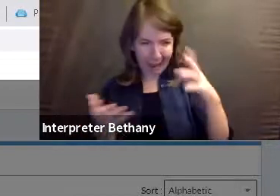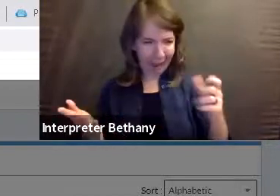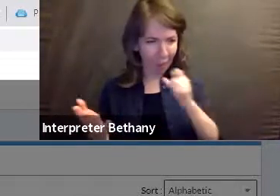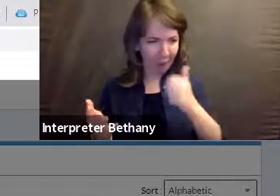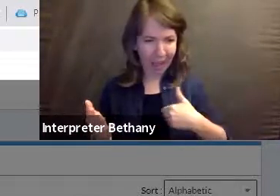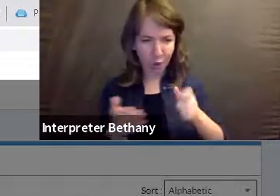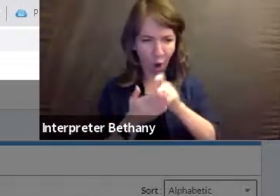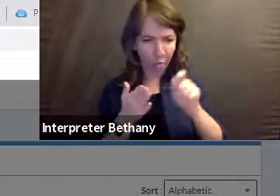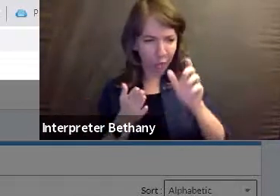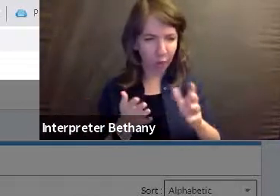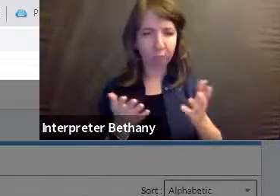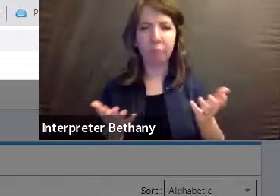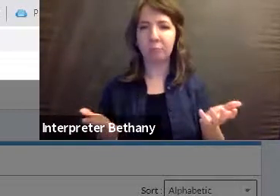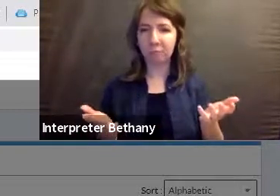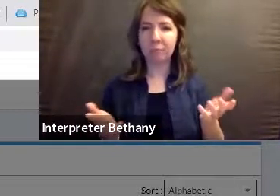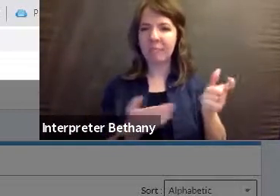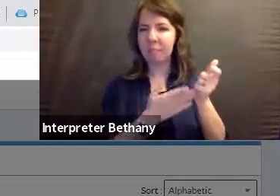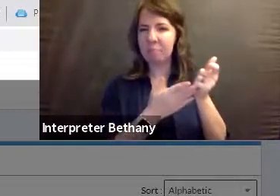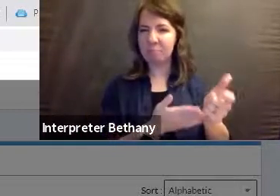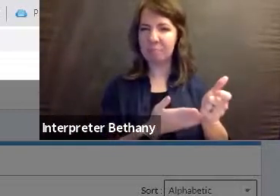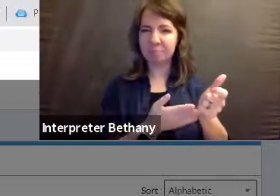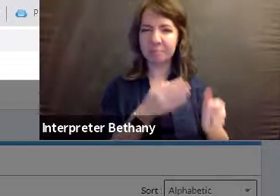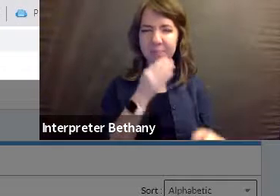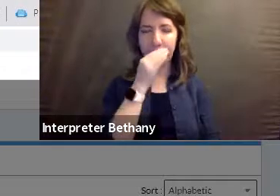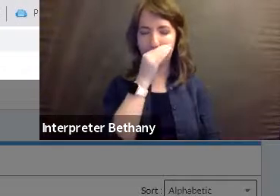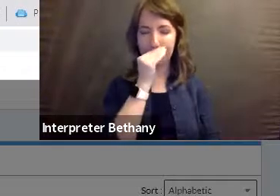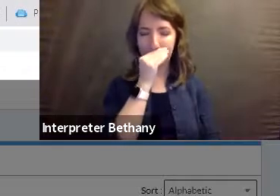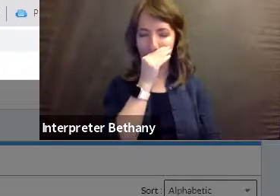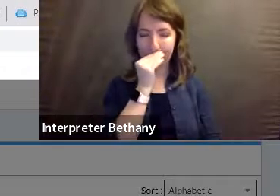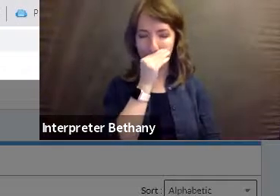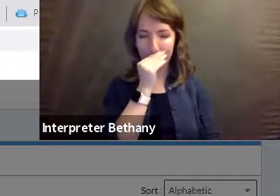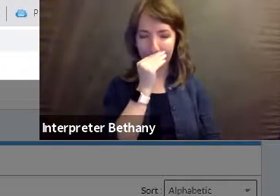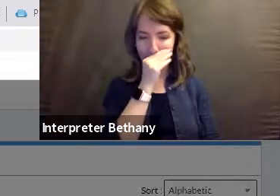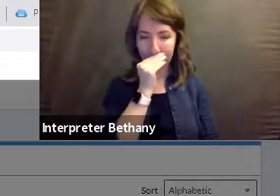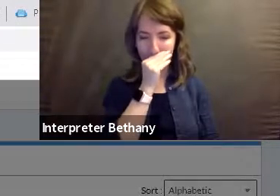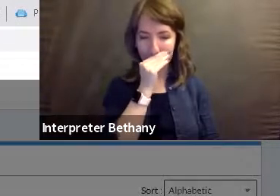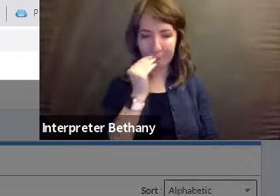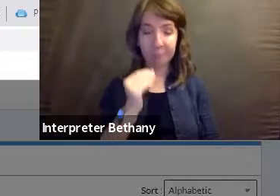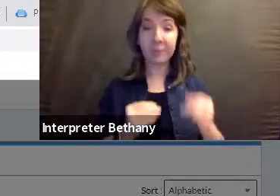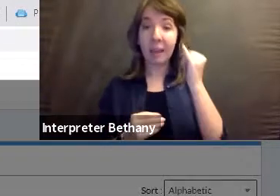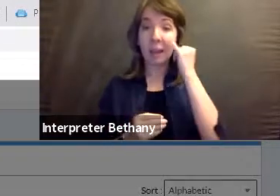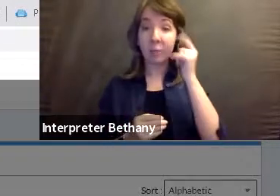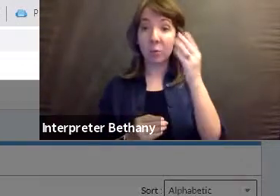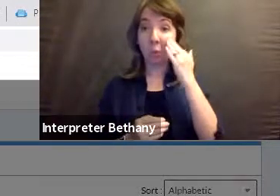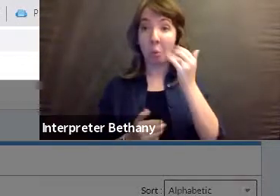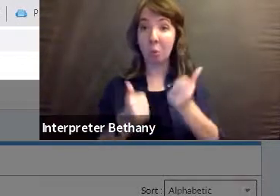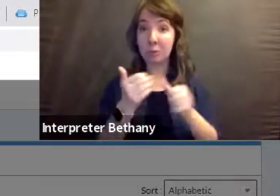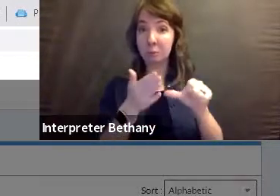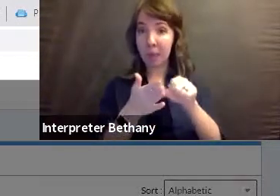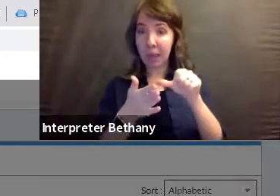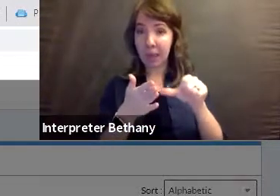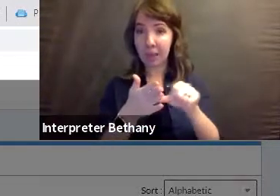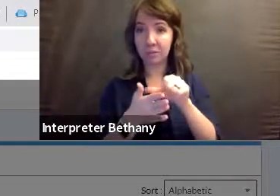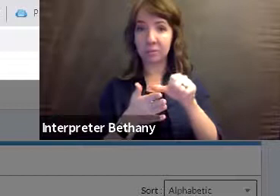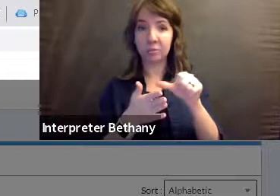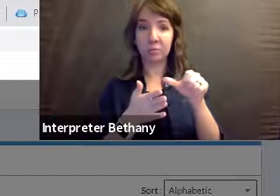Linda Kobashigawa: When something's not so obvious. And if you know what page, you got the site you you took the